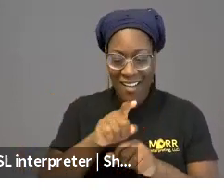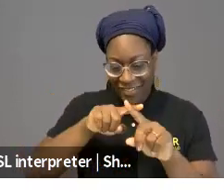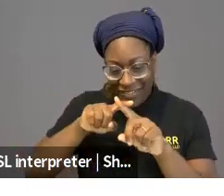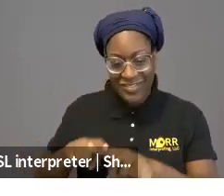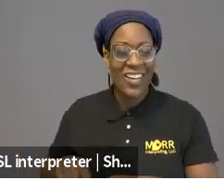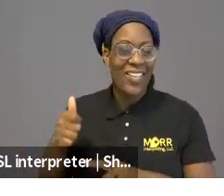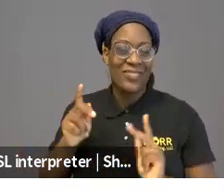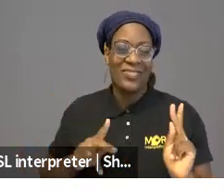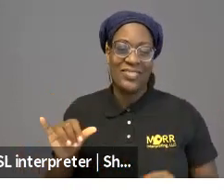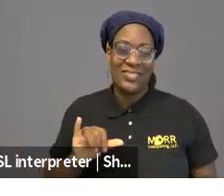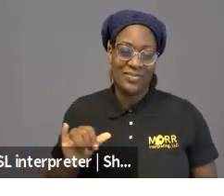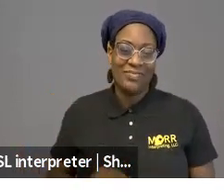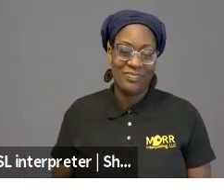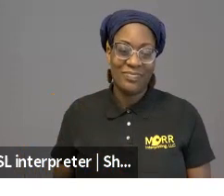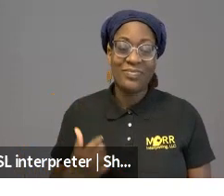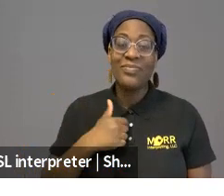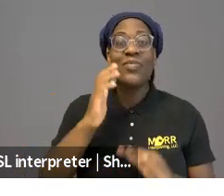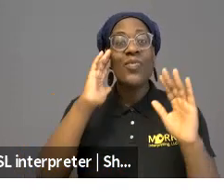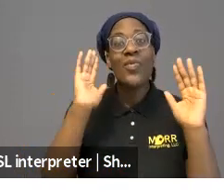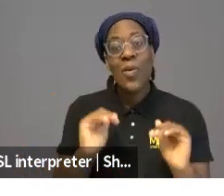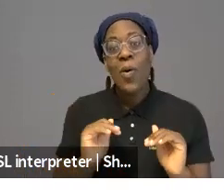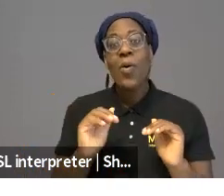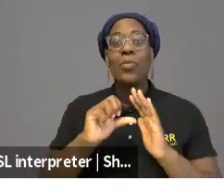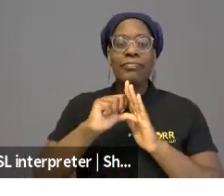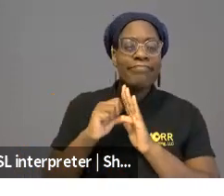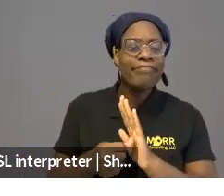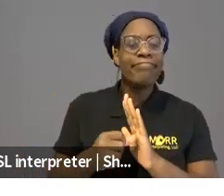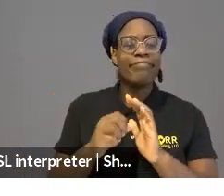so we hope to highlight the ways in which you can build interdependence within the communities